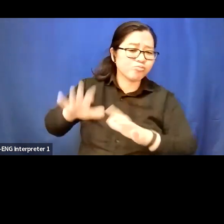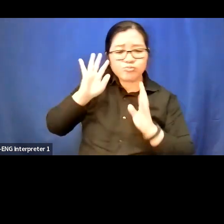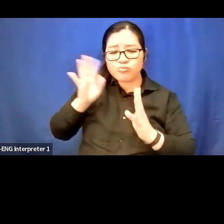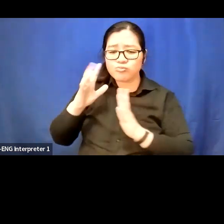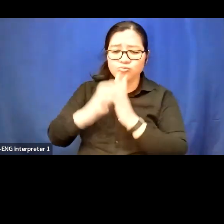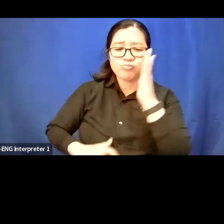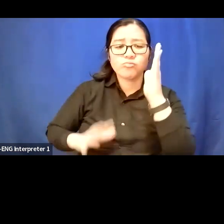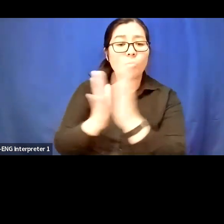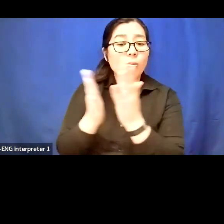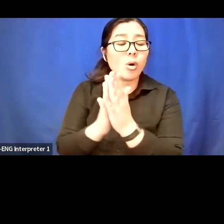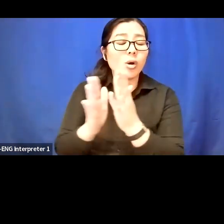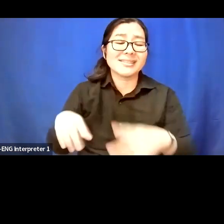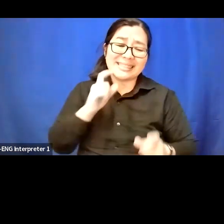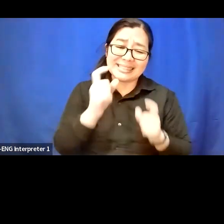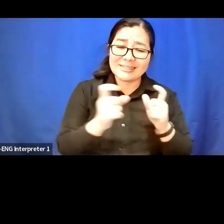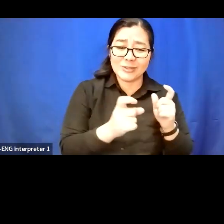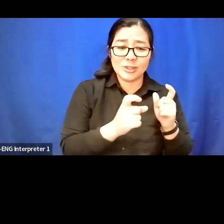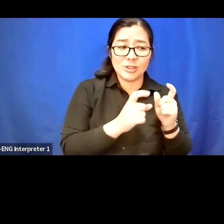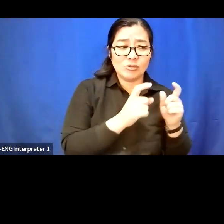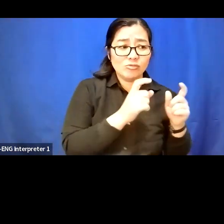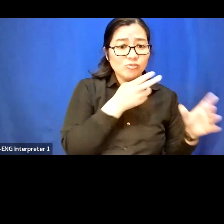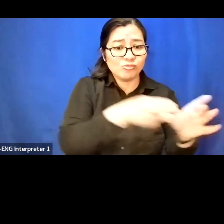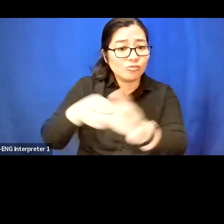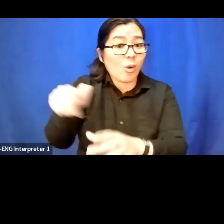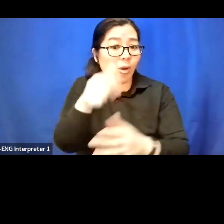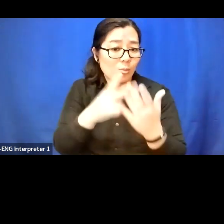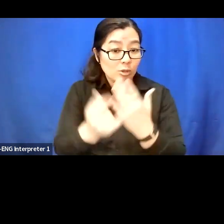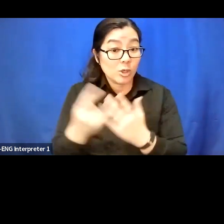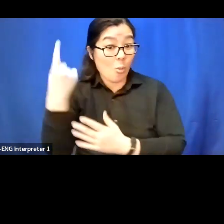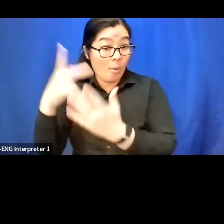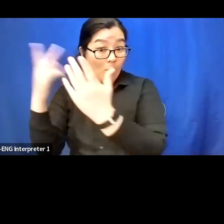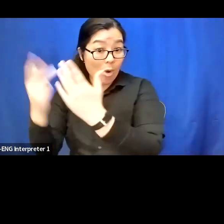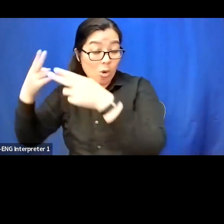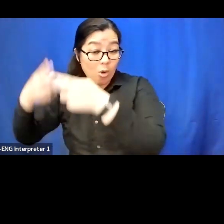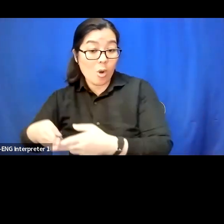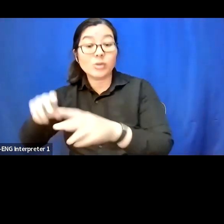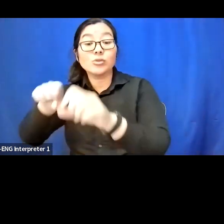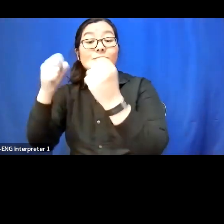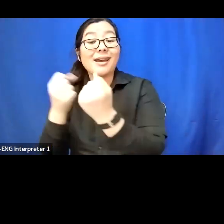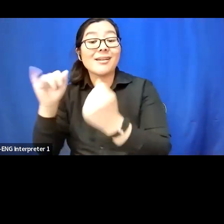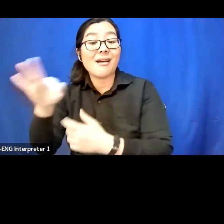of other projects, one of which is called the Society of Disables Oracles,